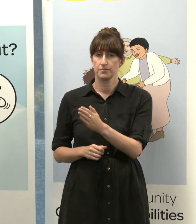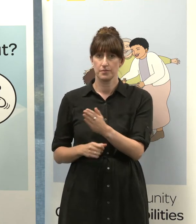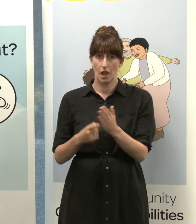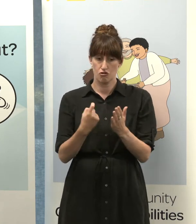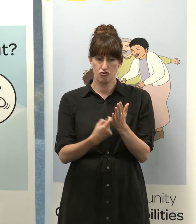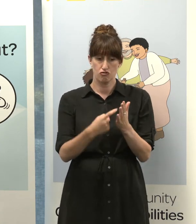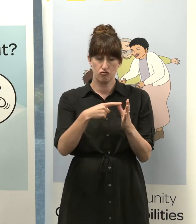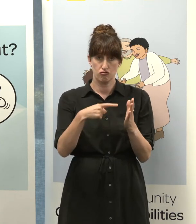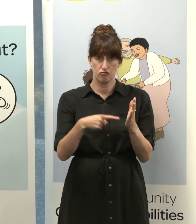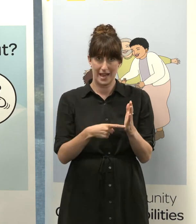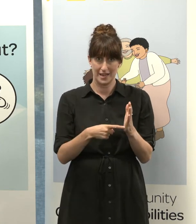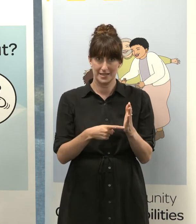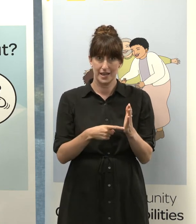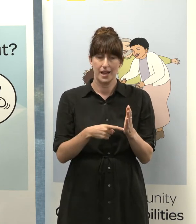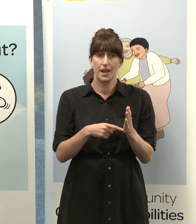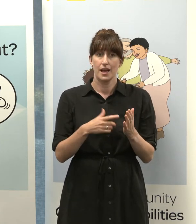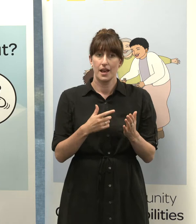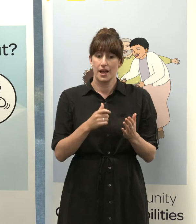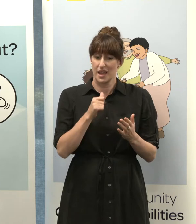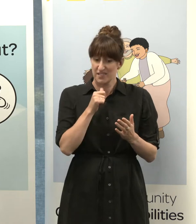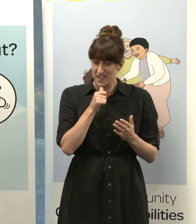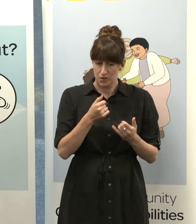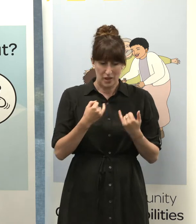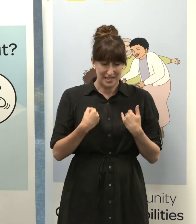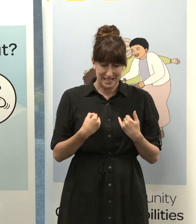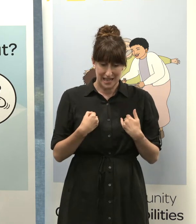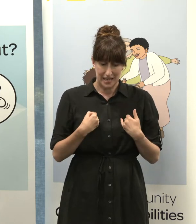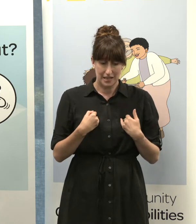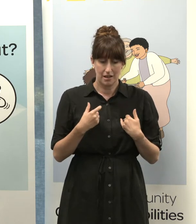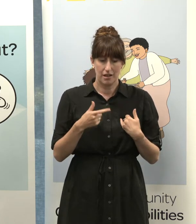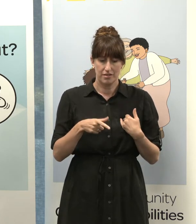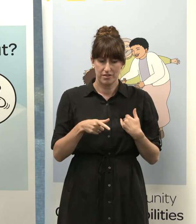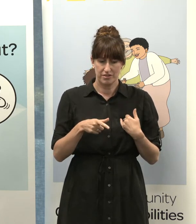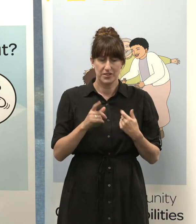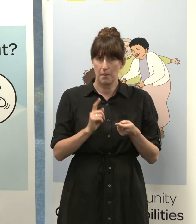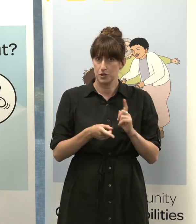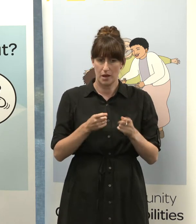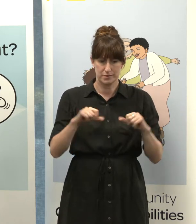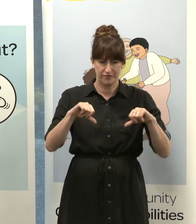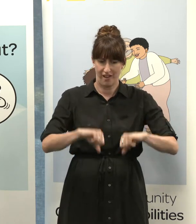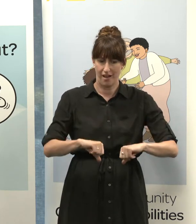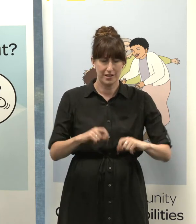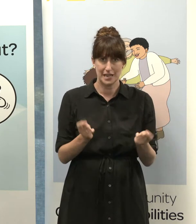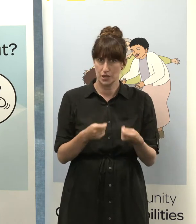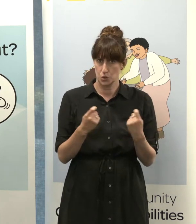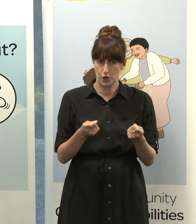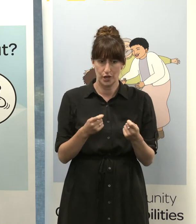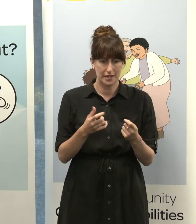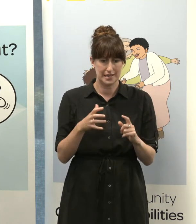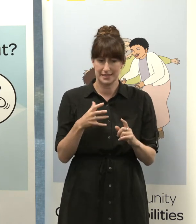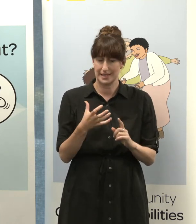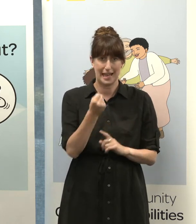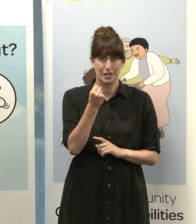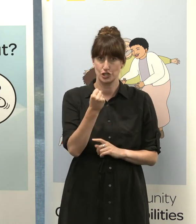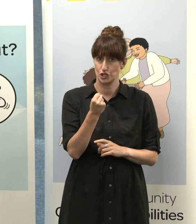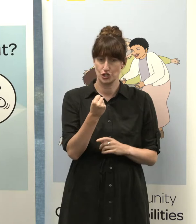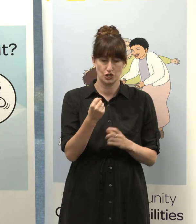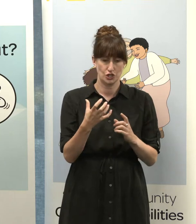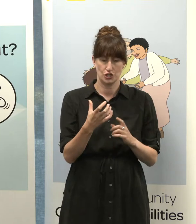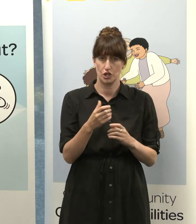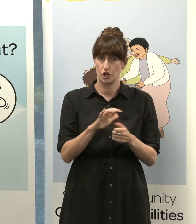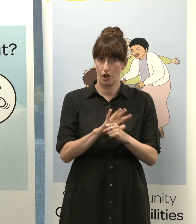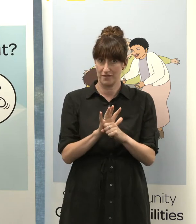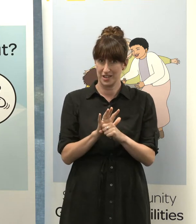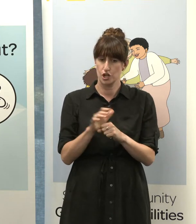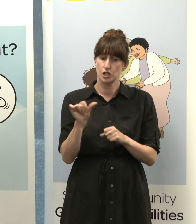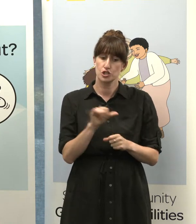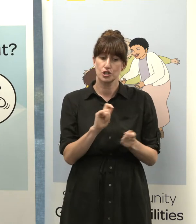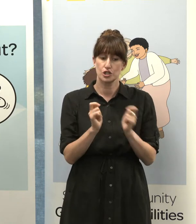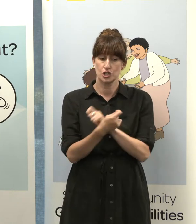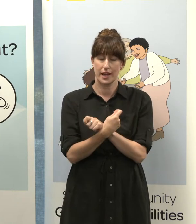categories.